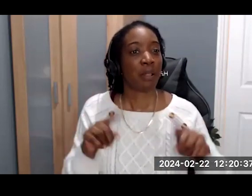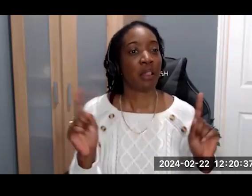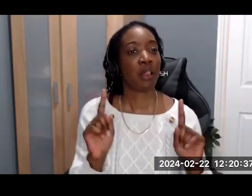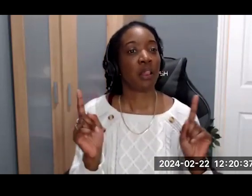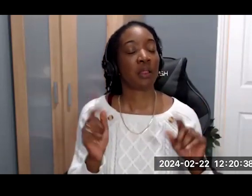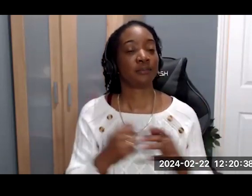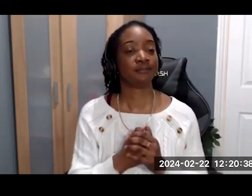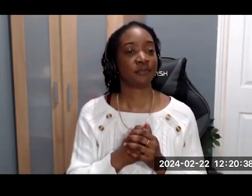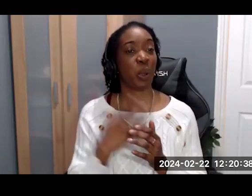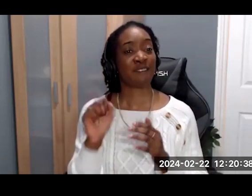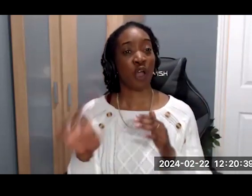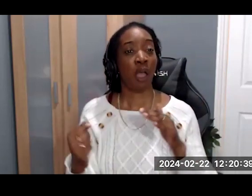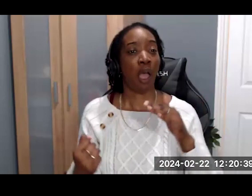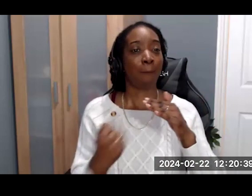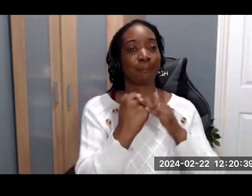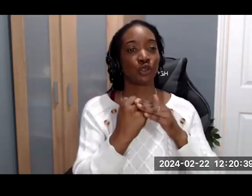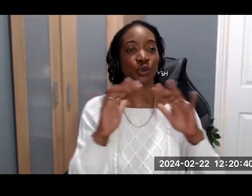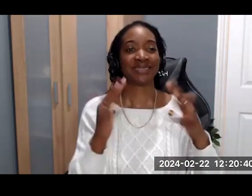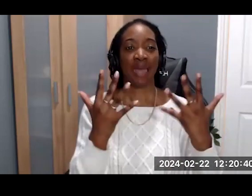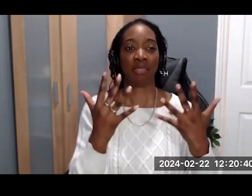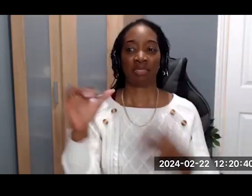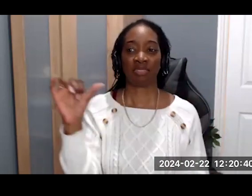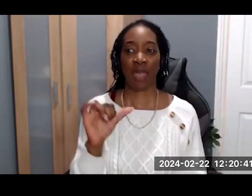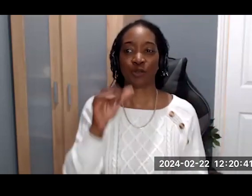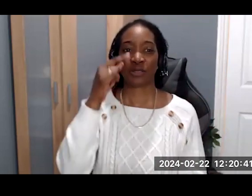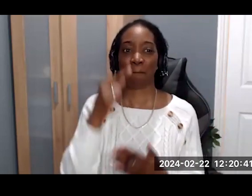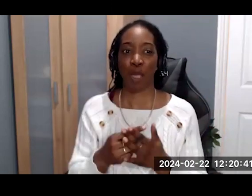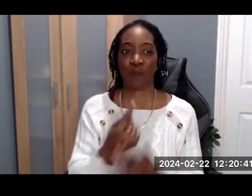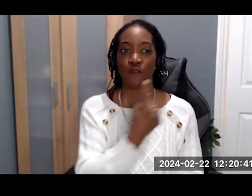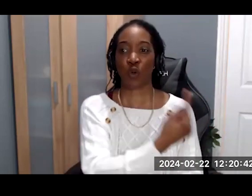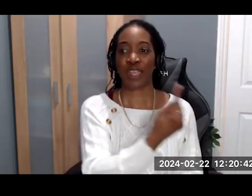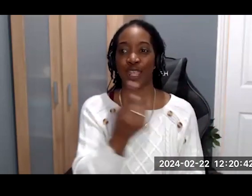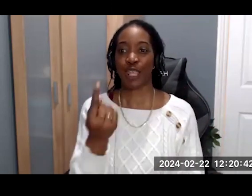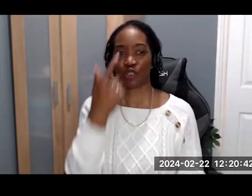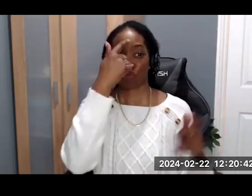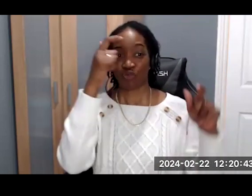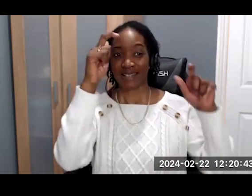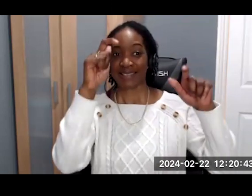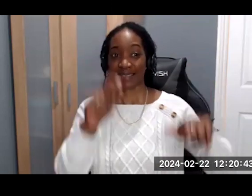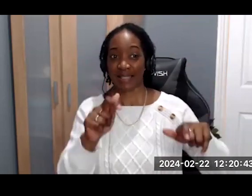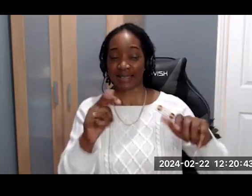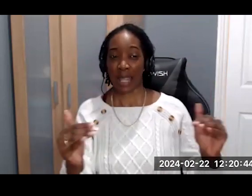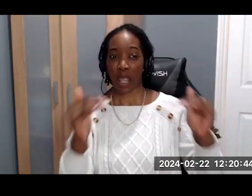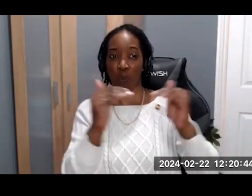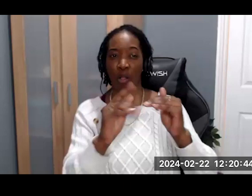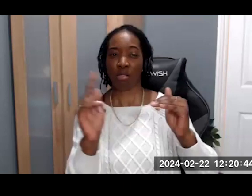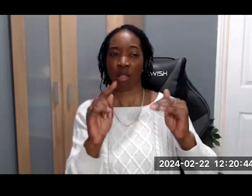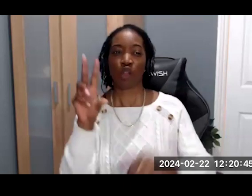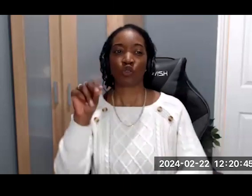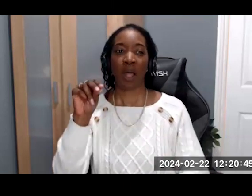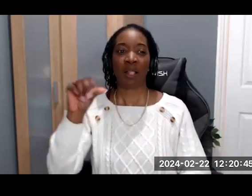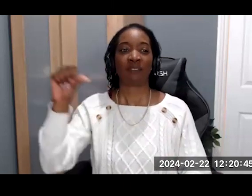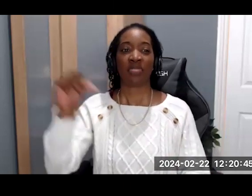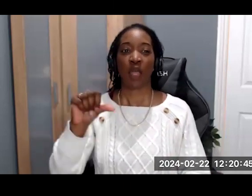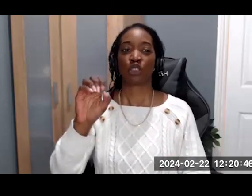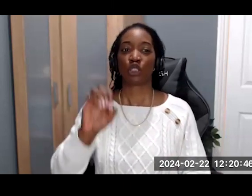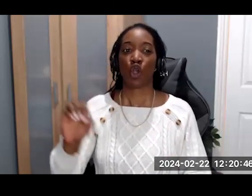have up to £10,000 available per residency this is of the equivalent to about 12,000 we will